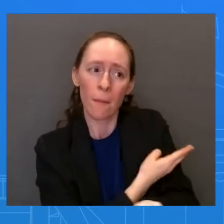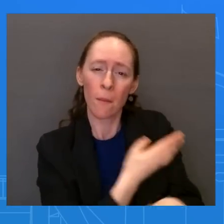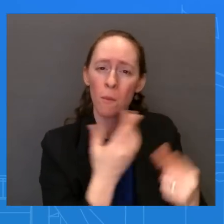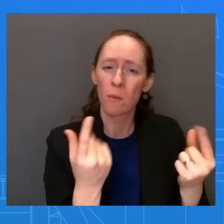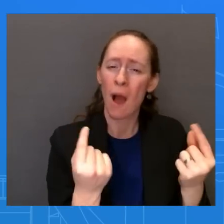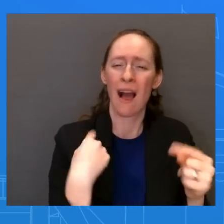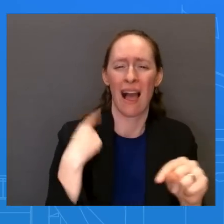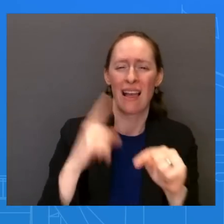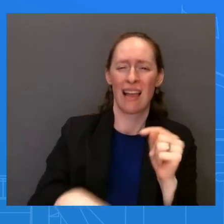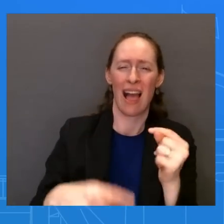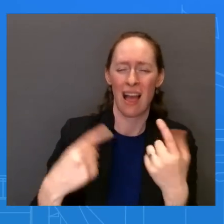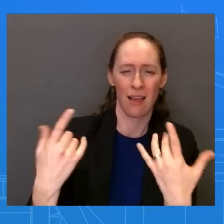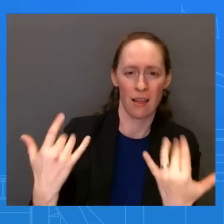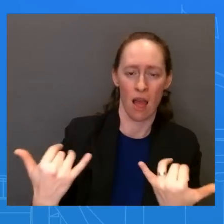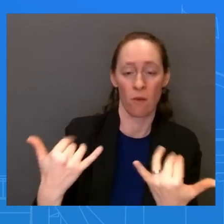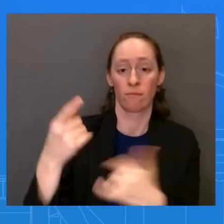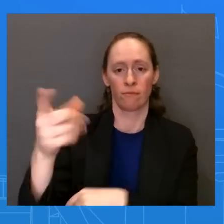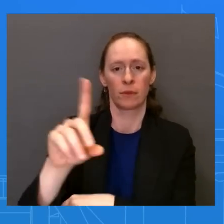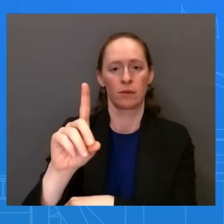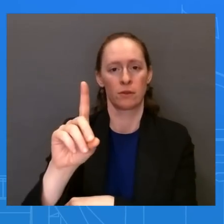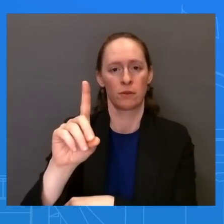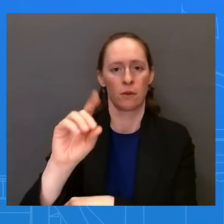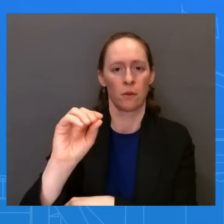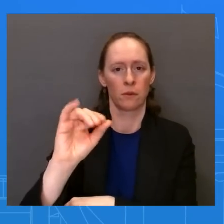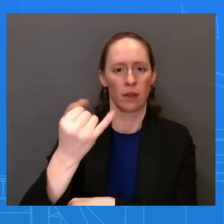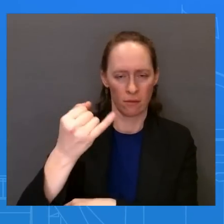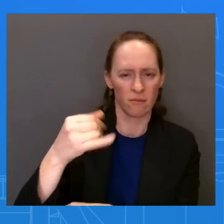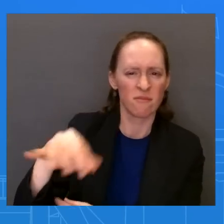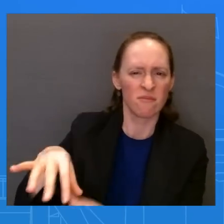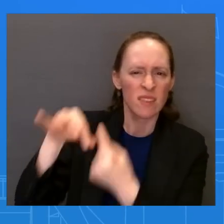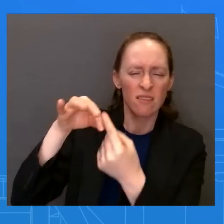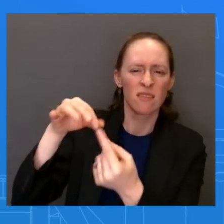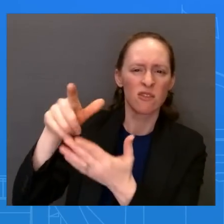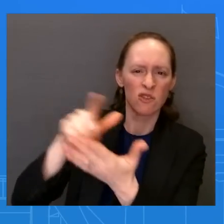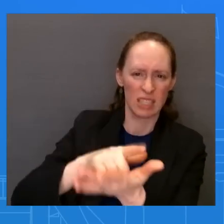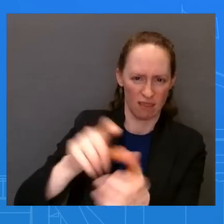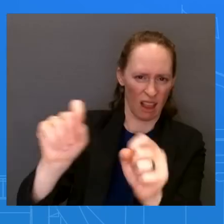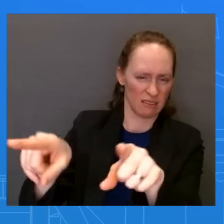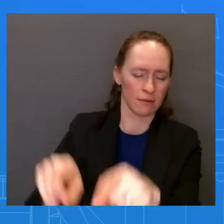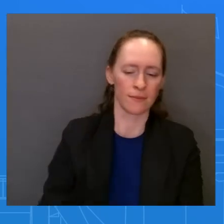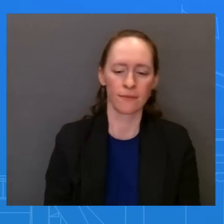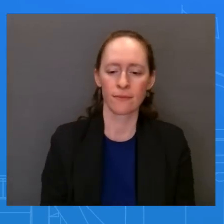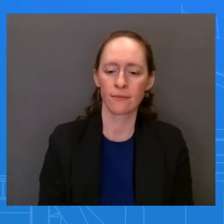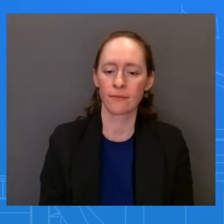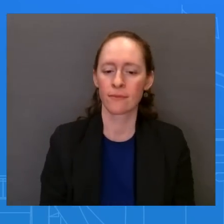I'm just not going to go any further than that. Okay. Go ahead, Aurelia. The Press: Thank you so much. I would have two questions.